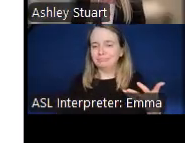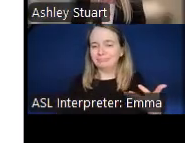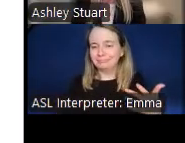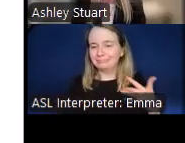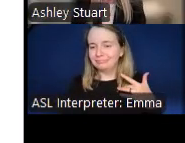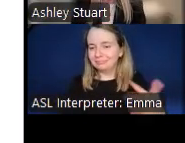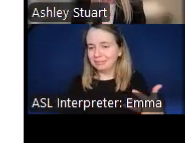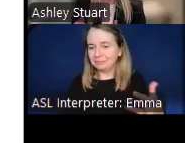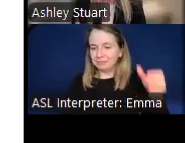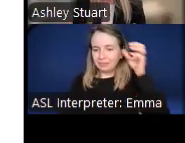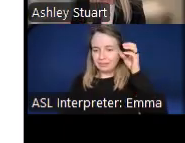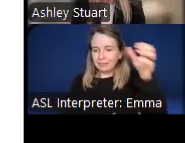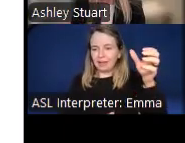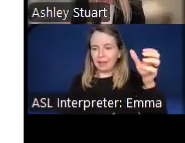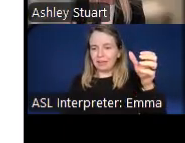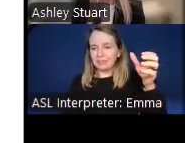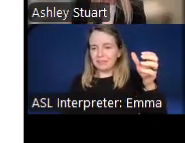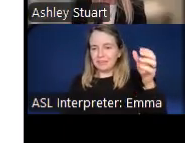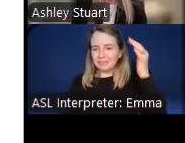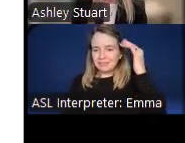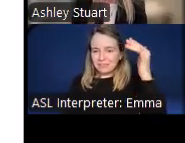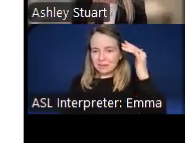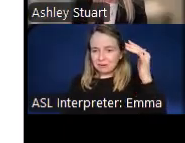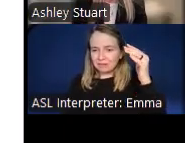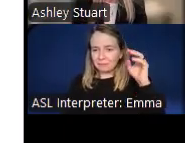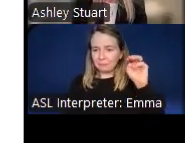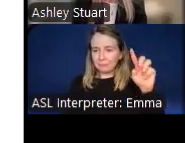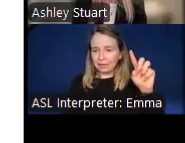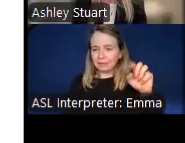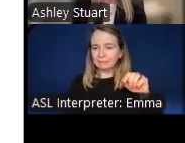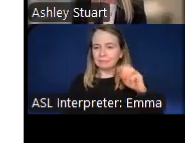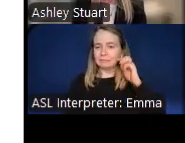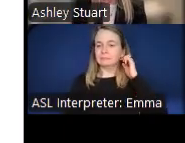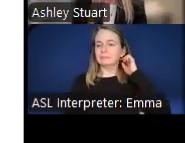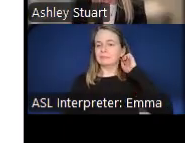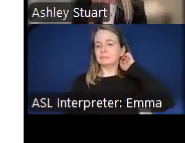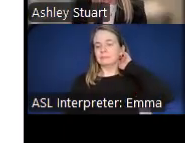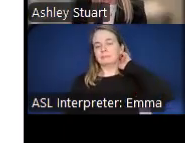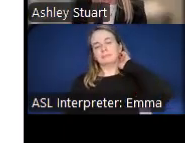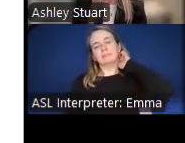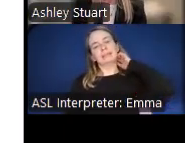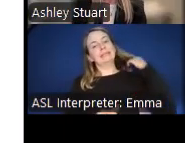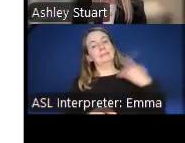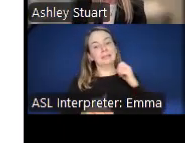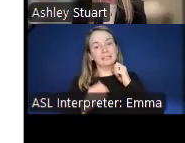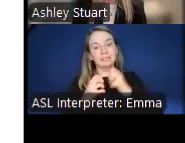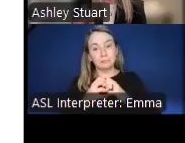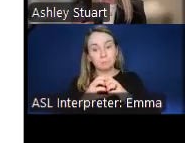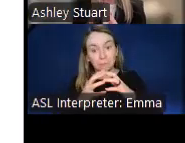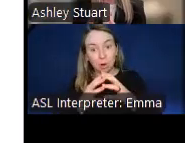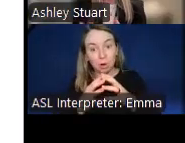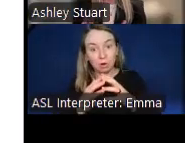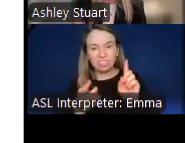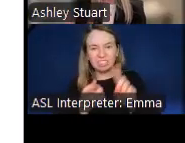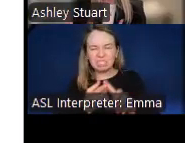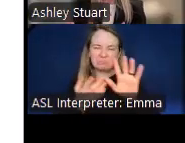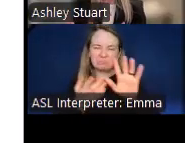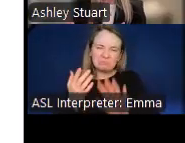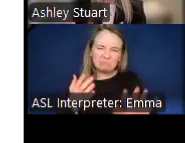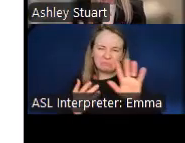concept of theory of mind that typically doesn't emerge until children are around age four.